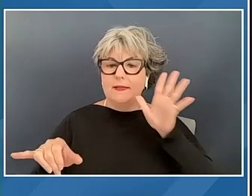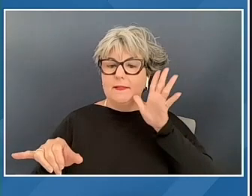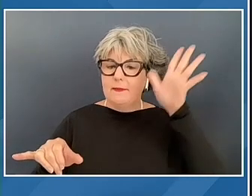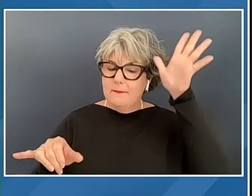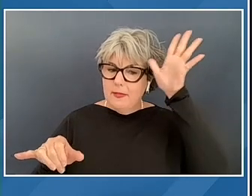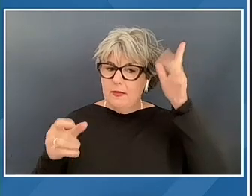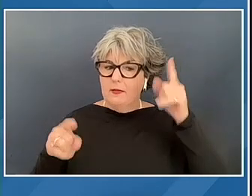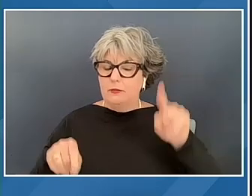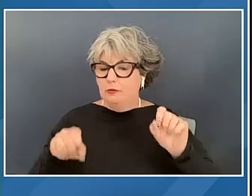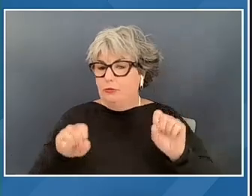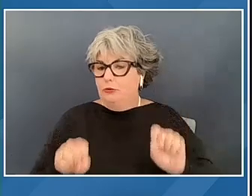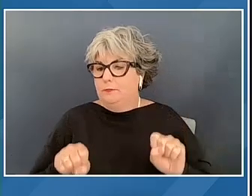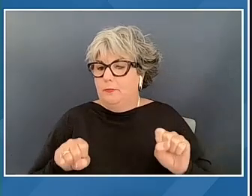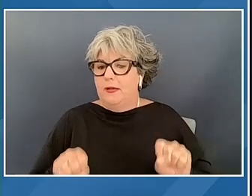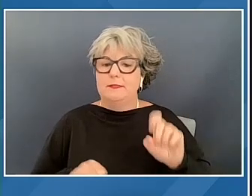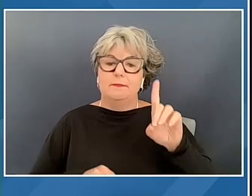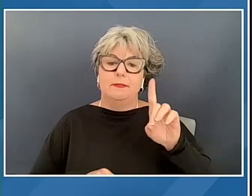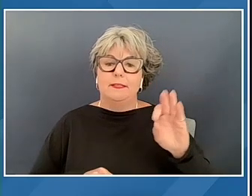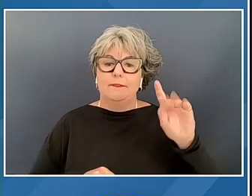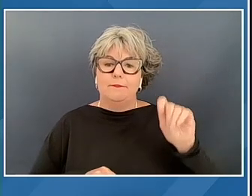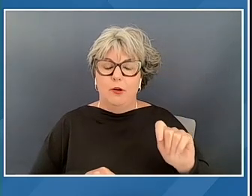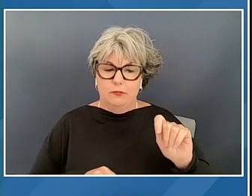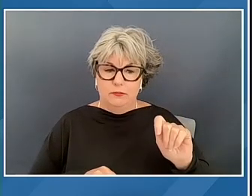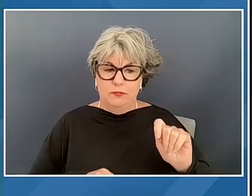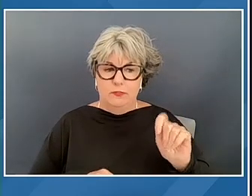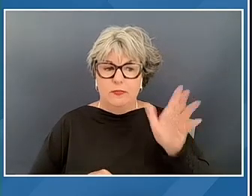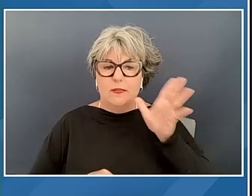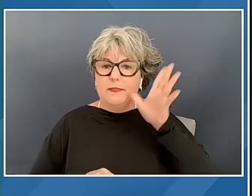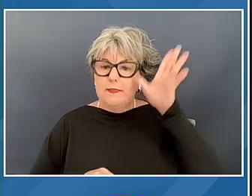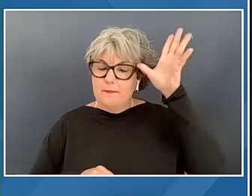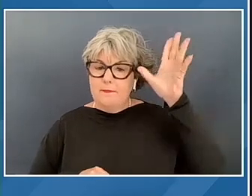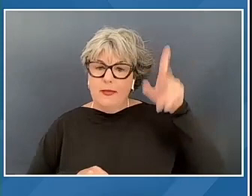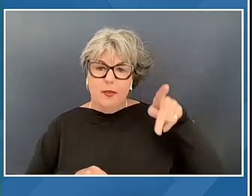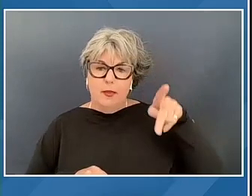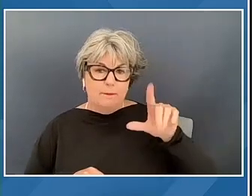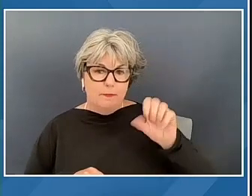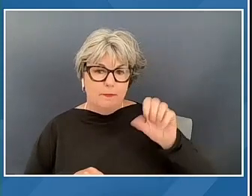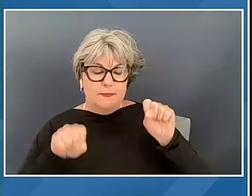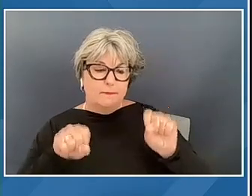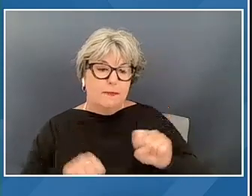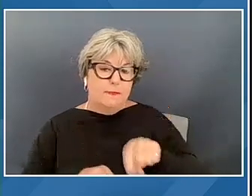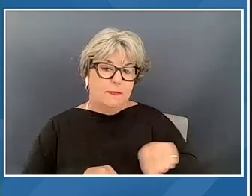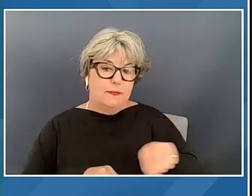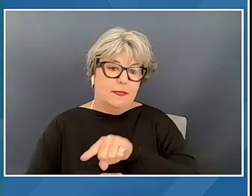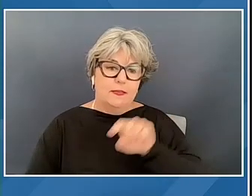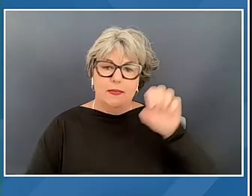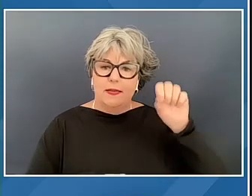defaulting on a loan, the Parent PLUS Loan and could possibly have some of their Social Security benefits withheld.